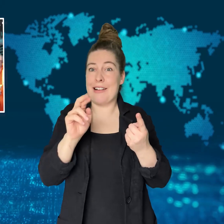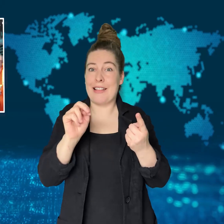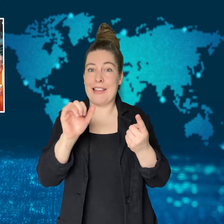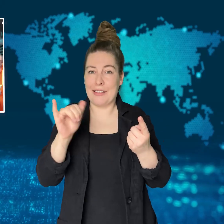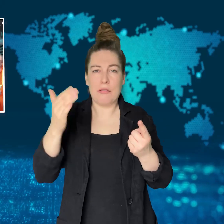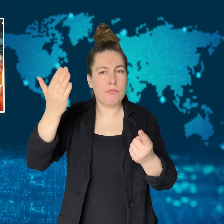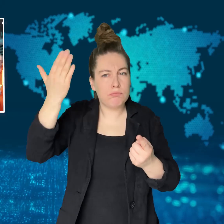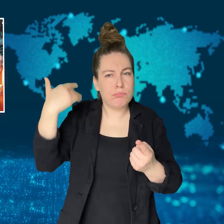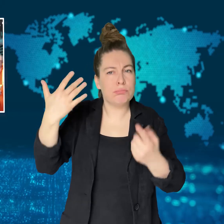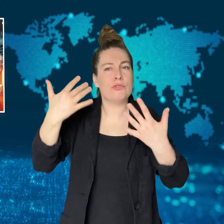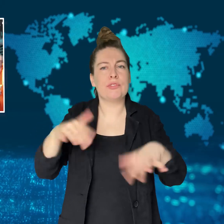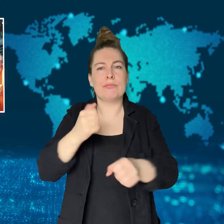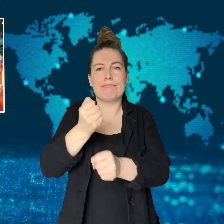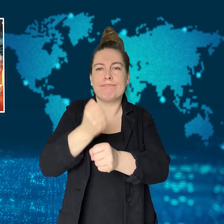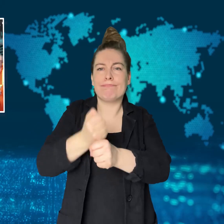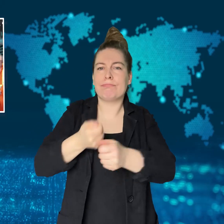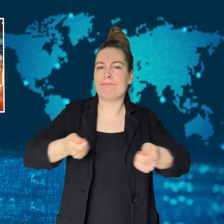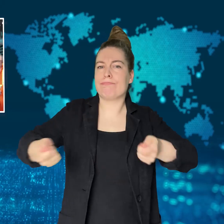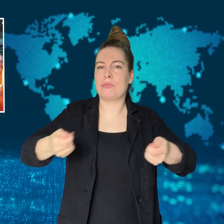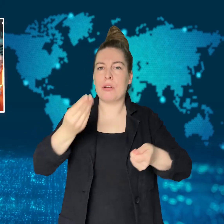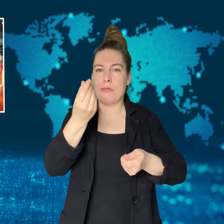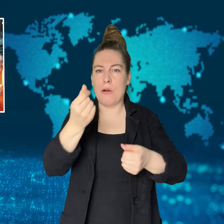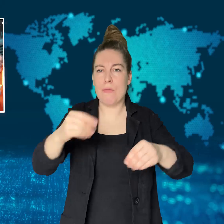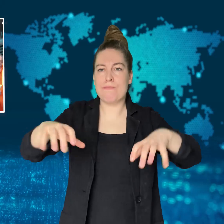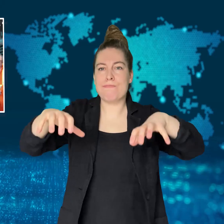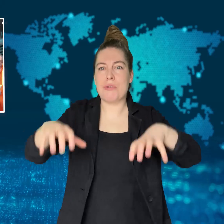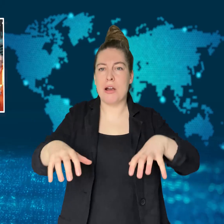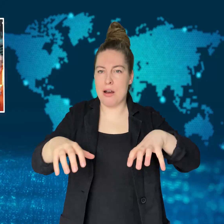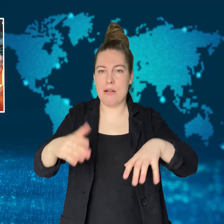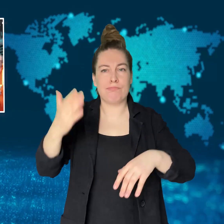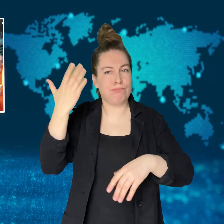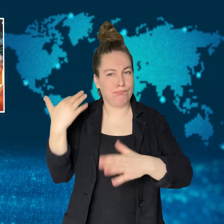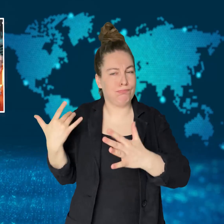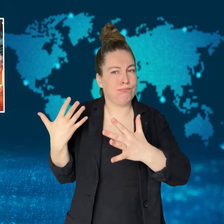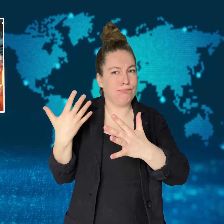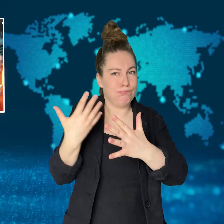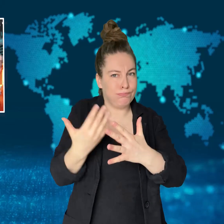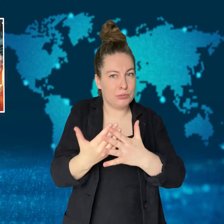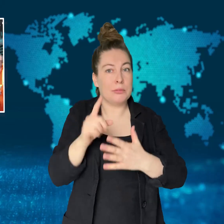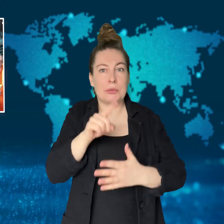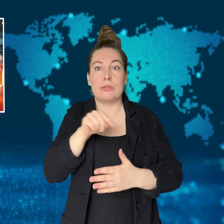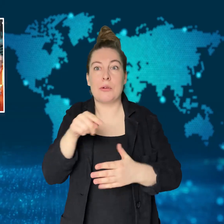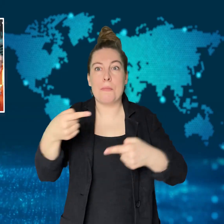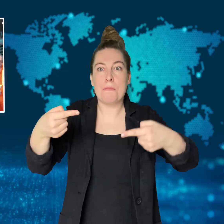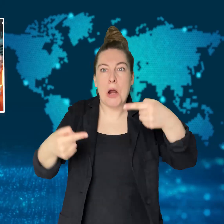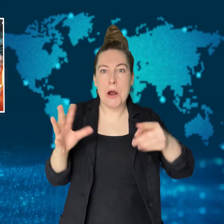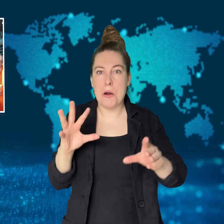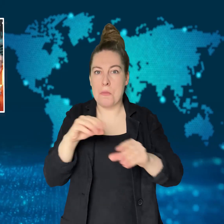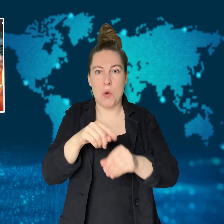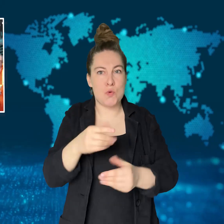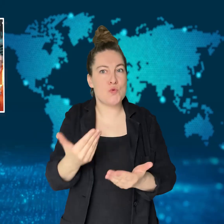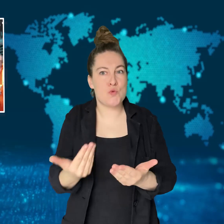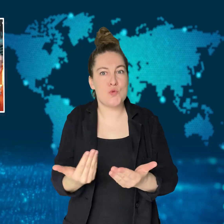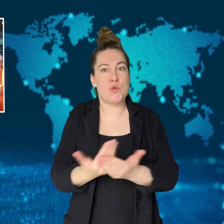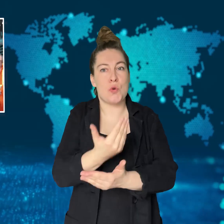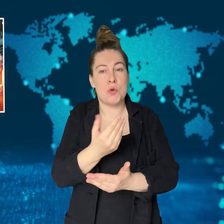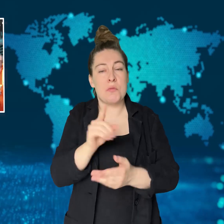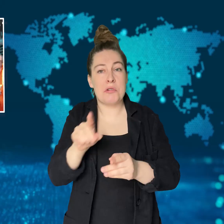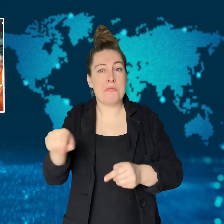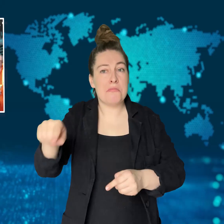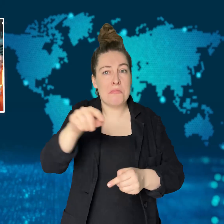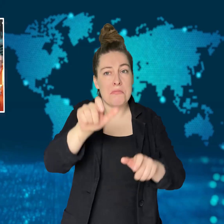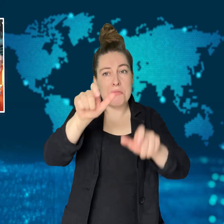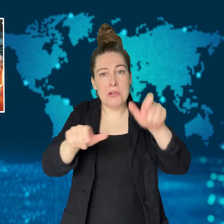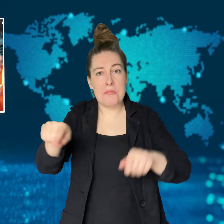a former central banker who is new to politics, but some believe